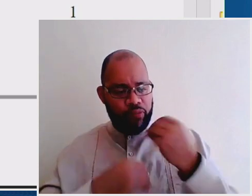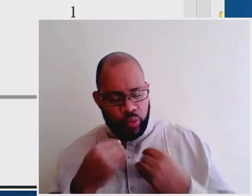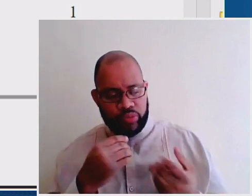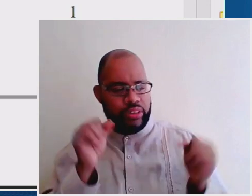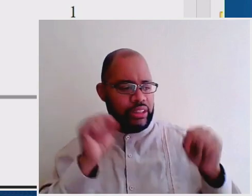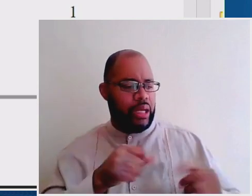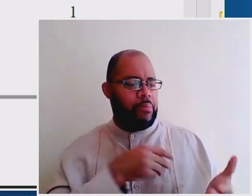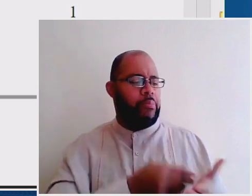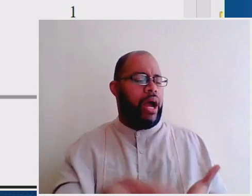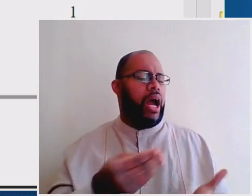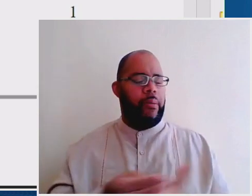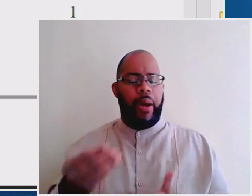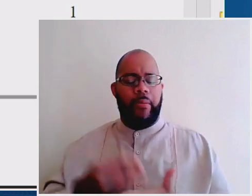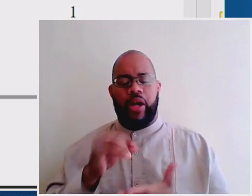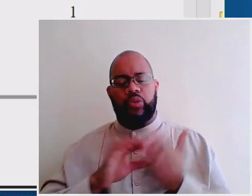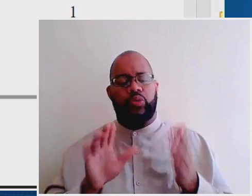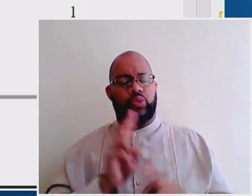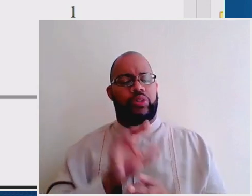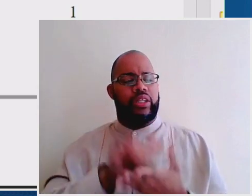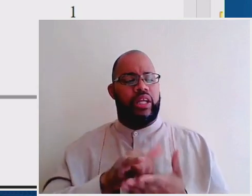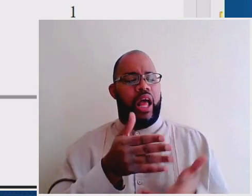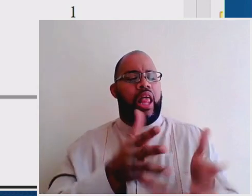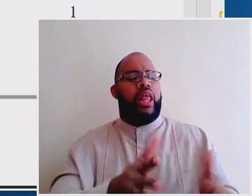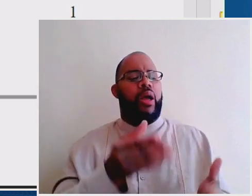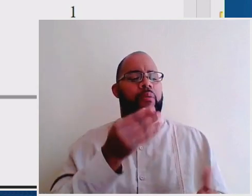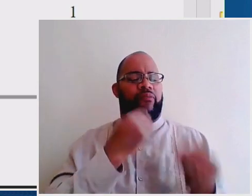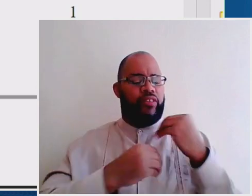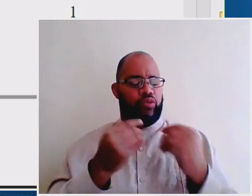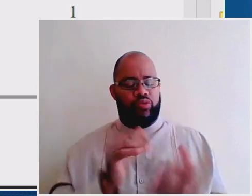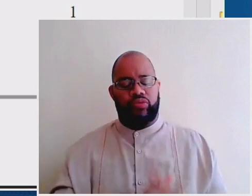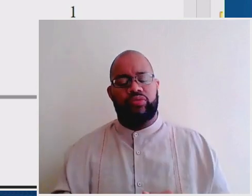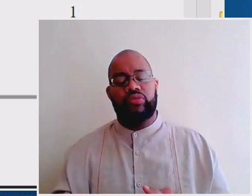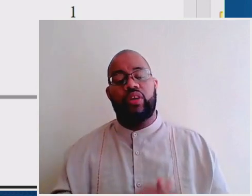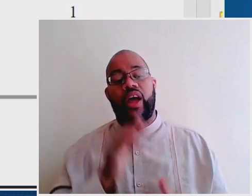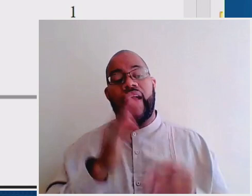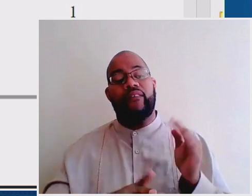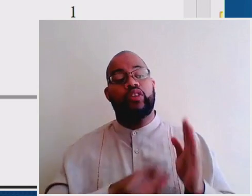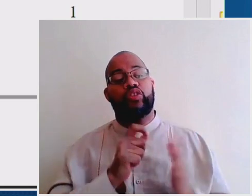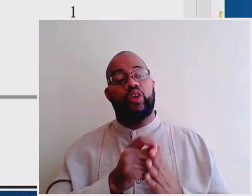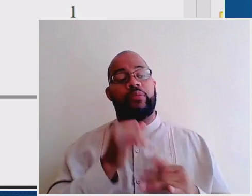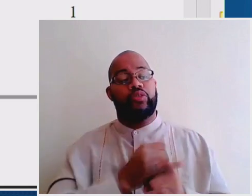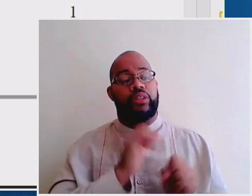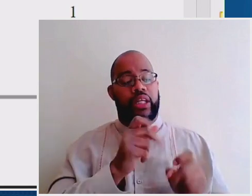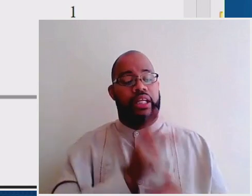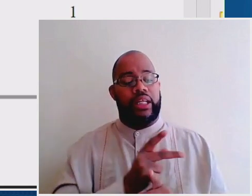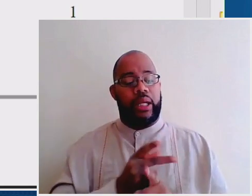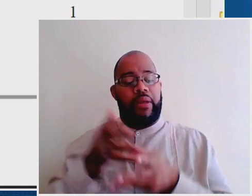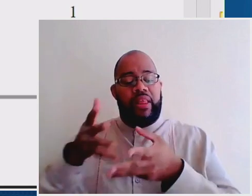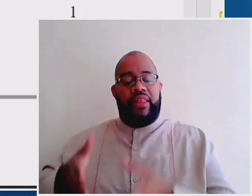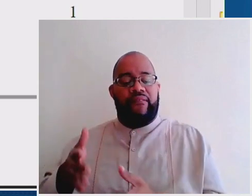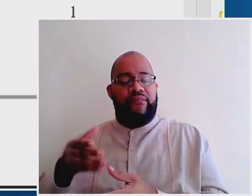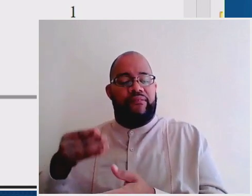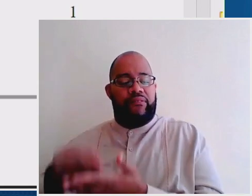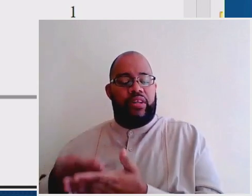students have used their allotted meals for the week. At the end of the term, institutions can keep any of the remaining funds. This creates a financial penalty